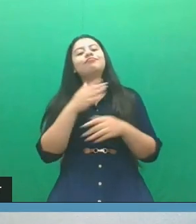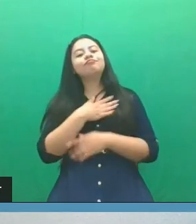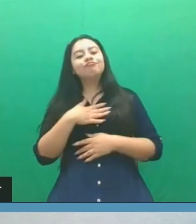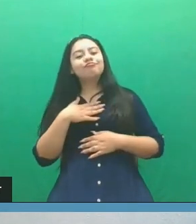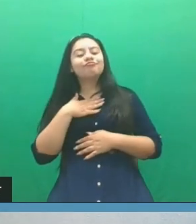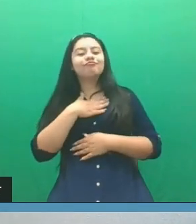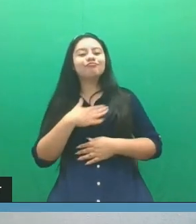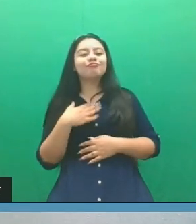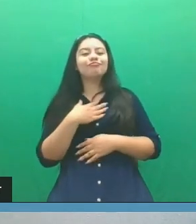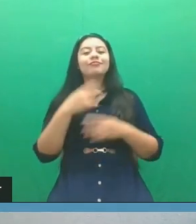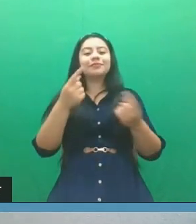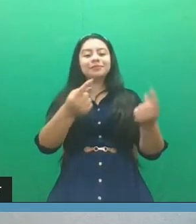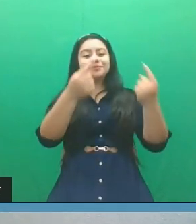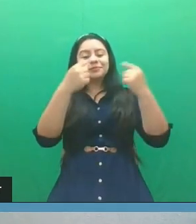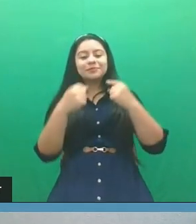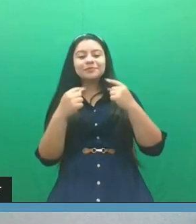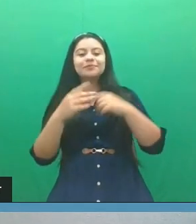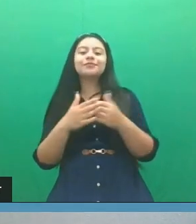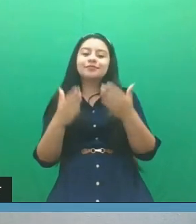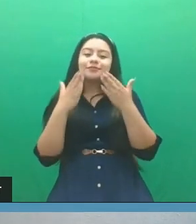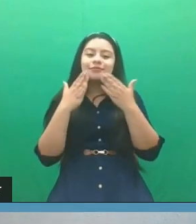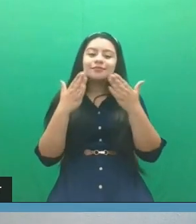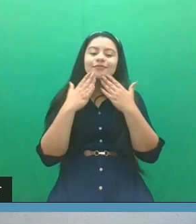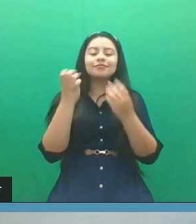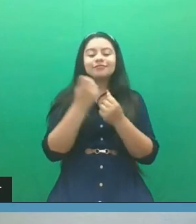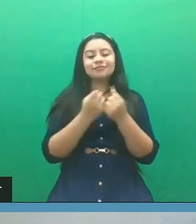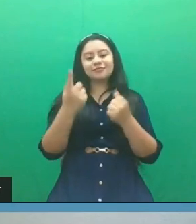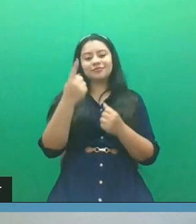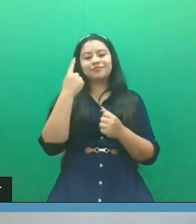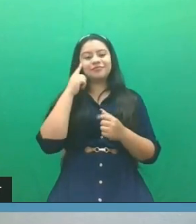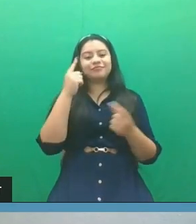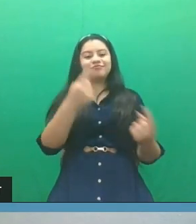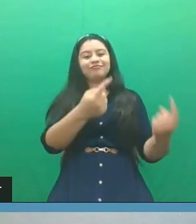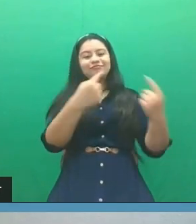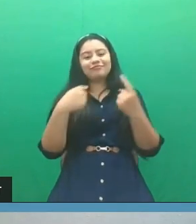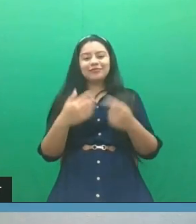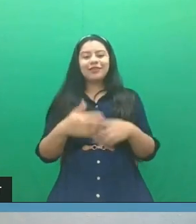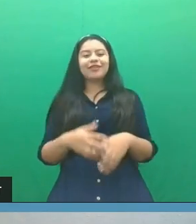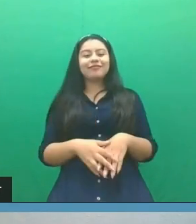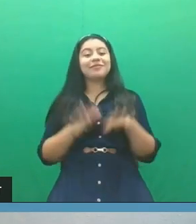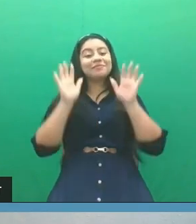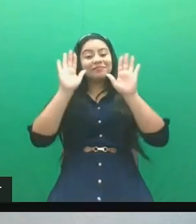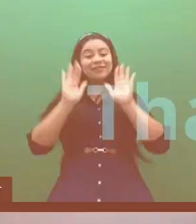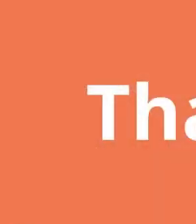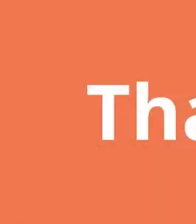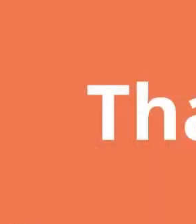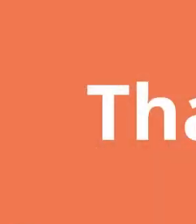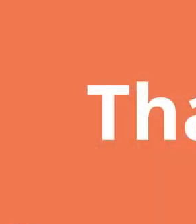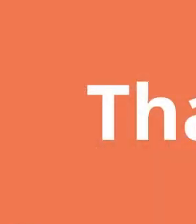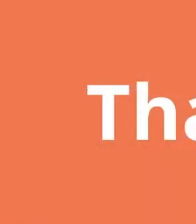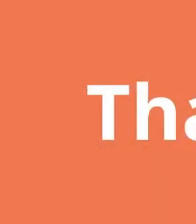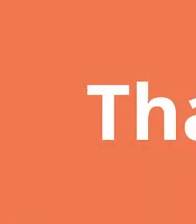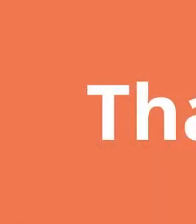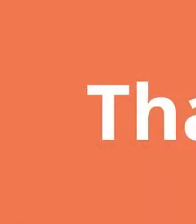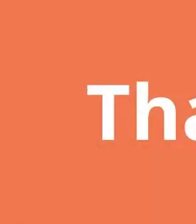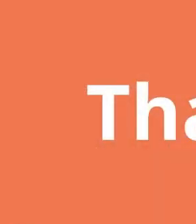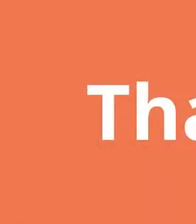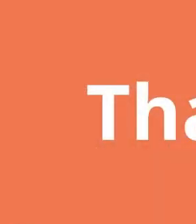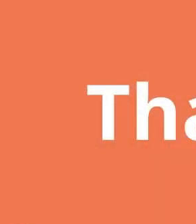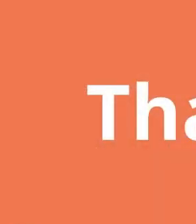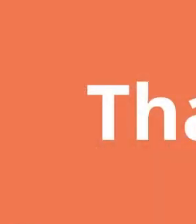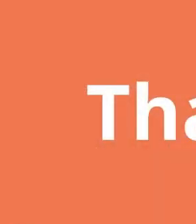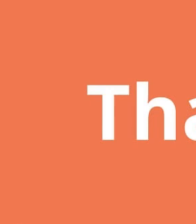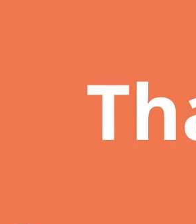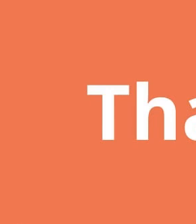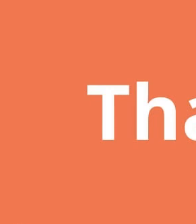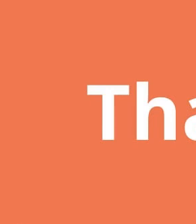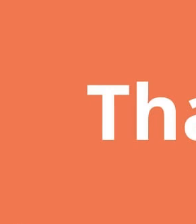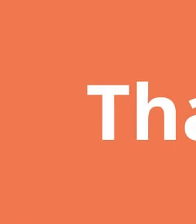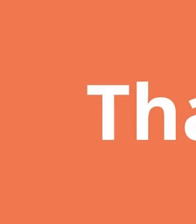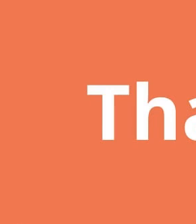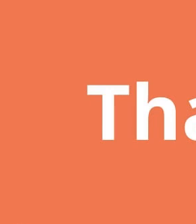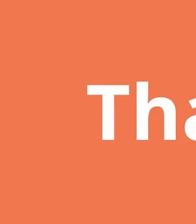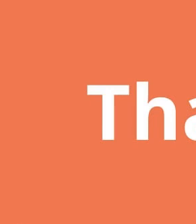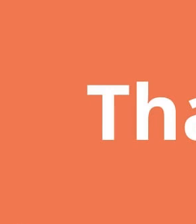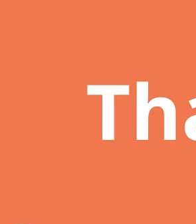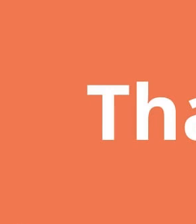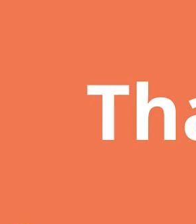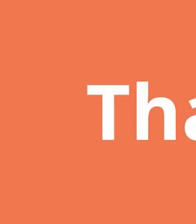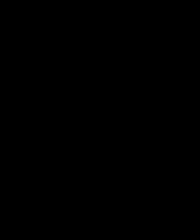being here. Thank you everybody for attending today and have a fabulous day. Thanks so much.